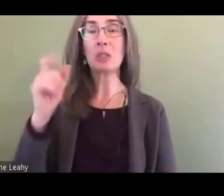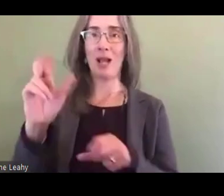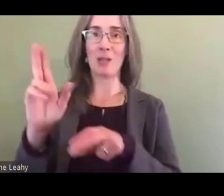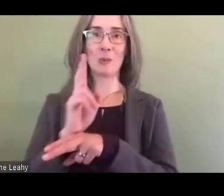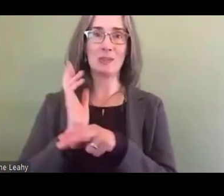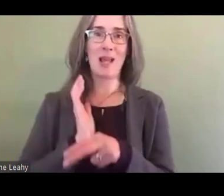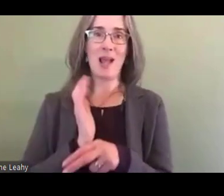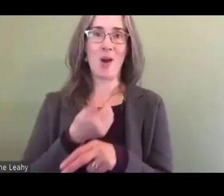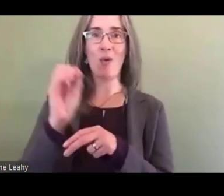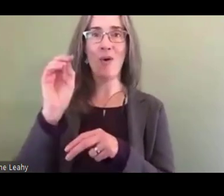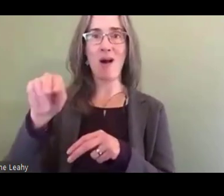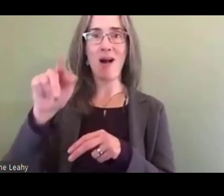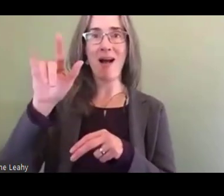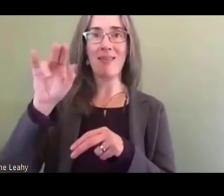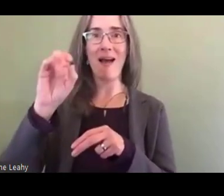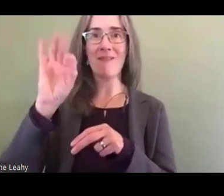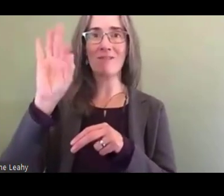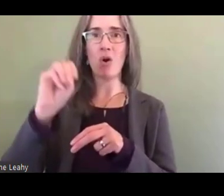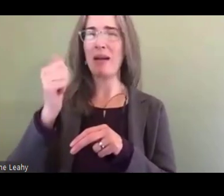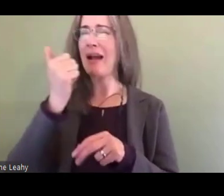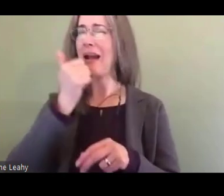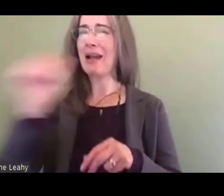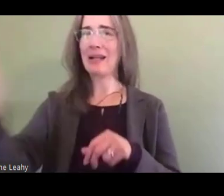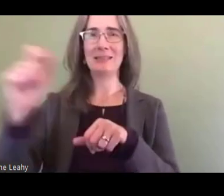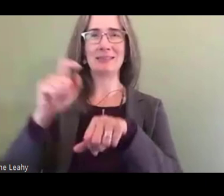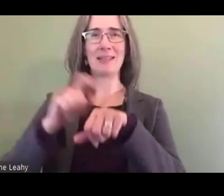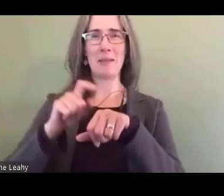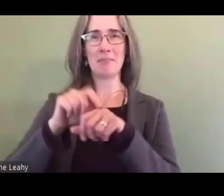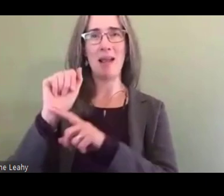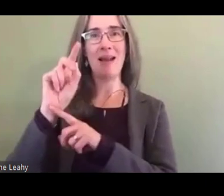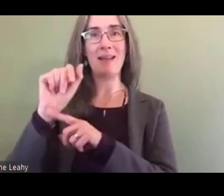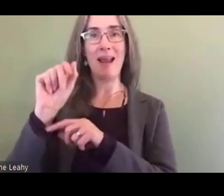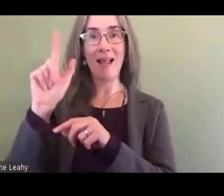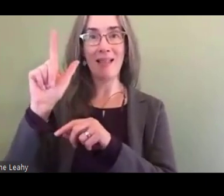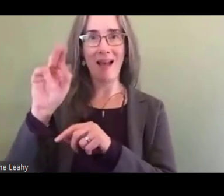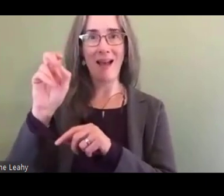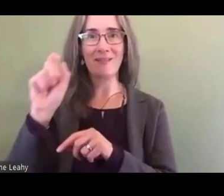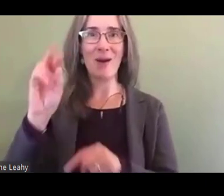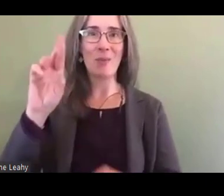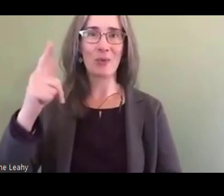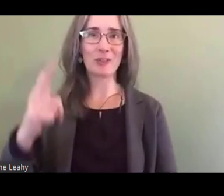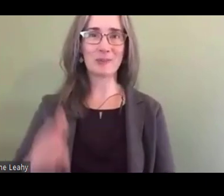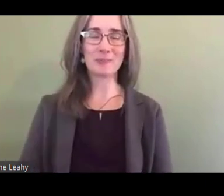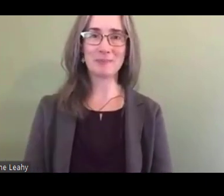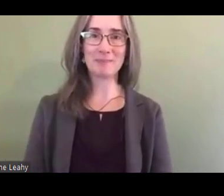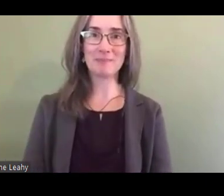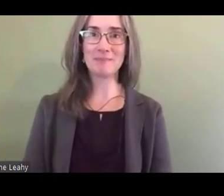you can use our online form any time at ADAlive.org.